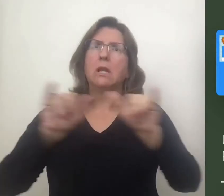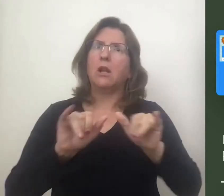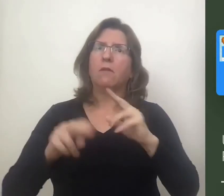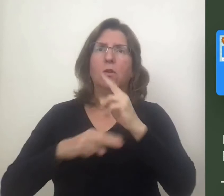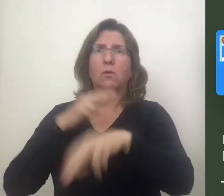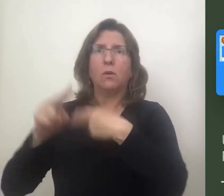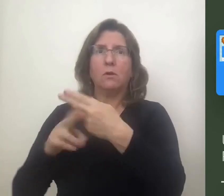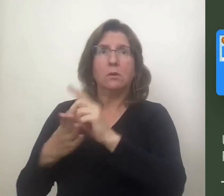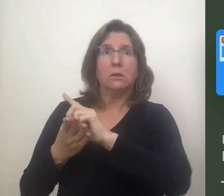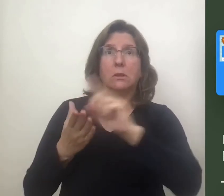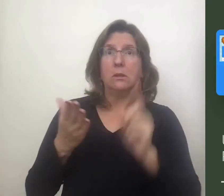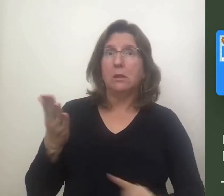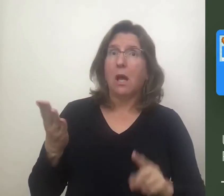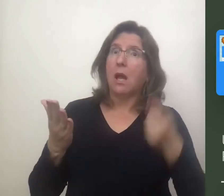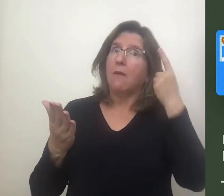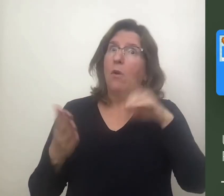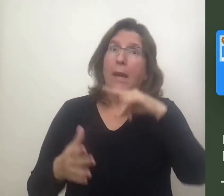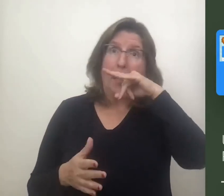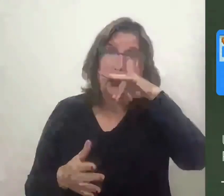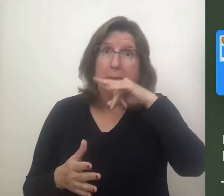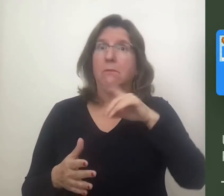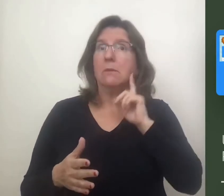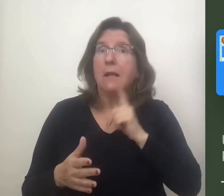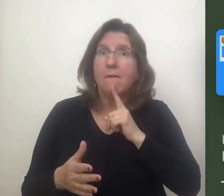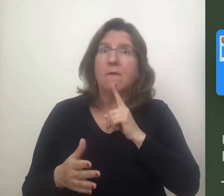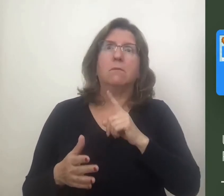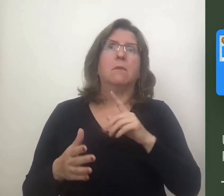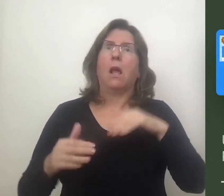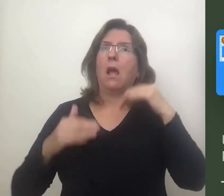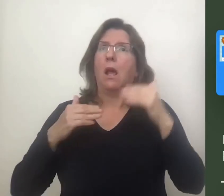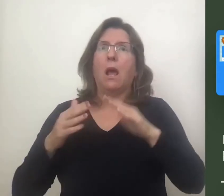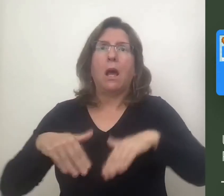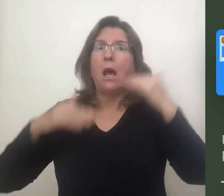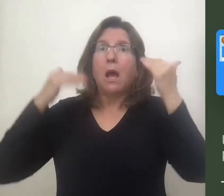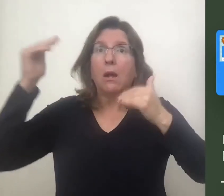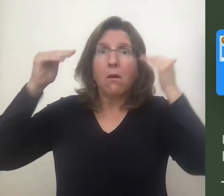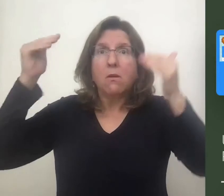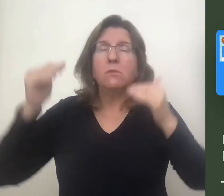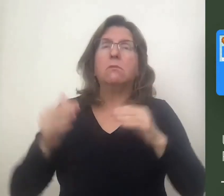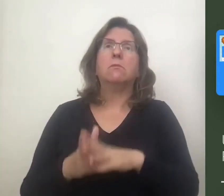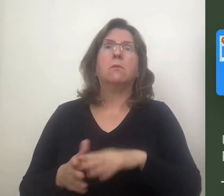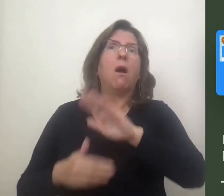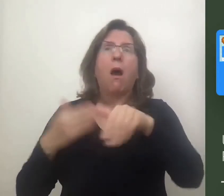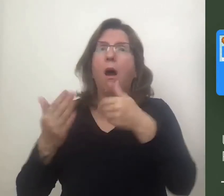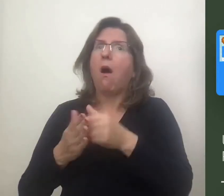for deaf children, adults, for learners of all ages.